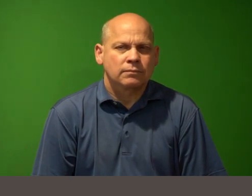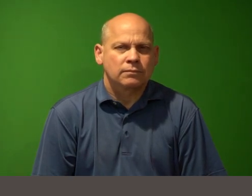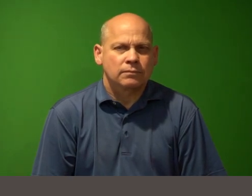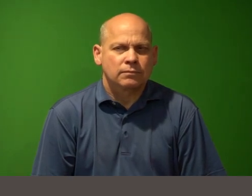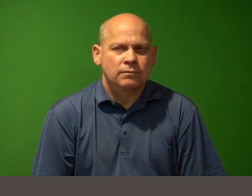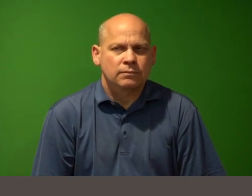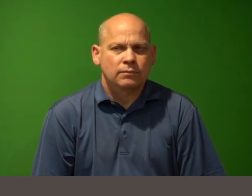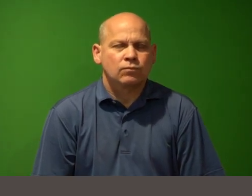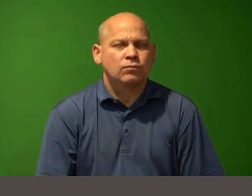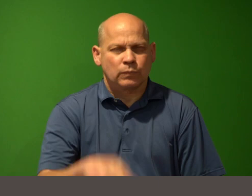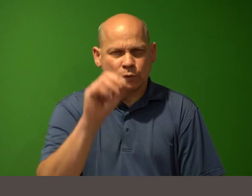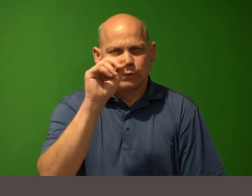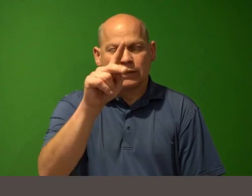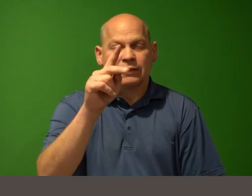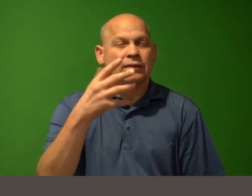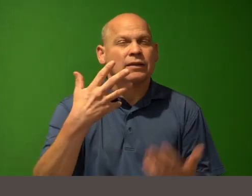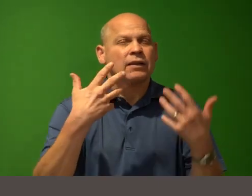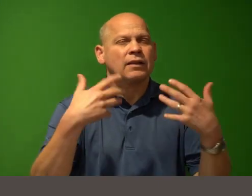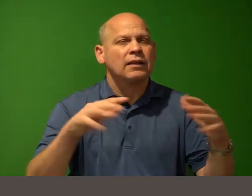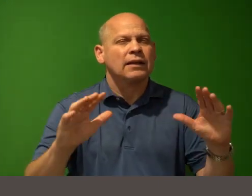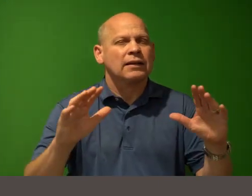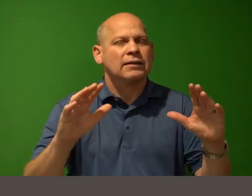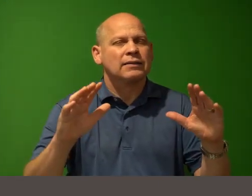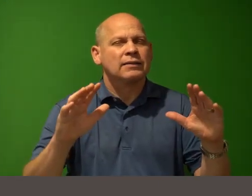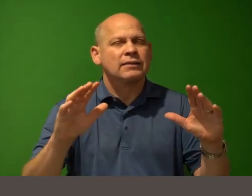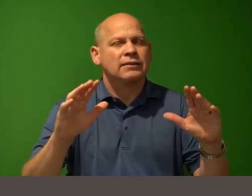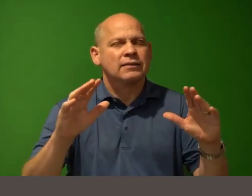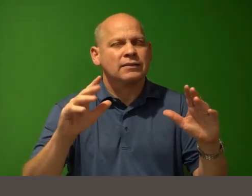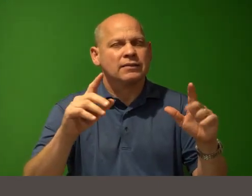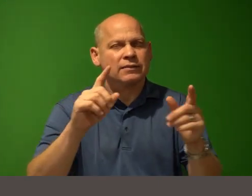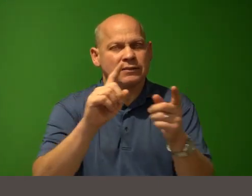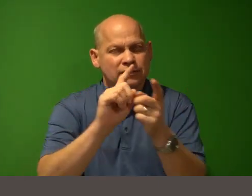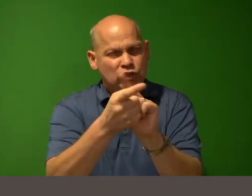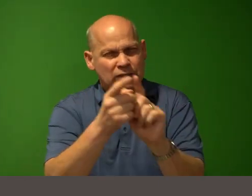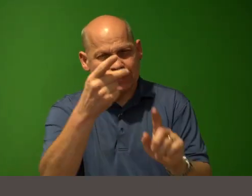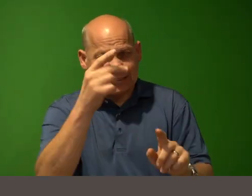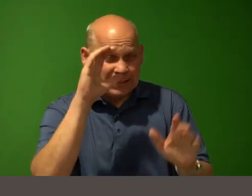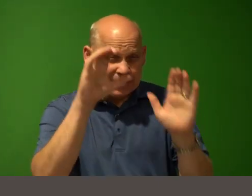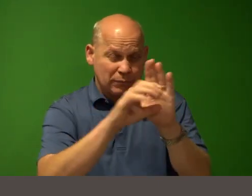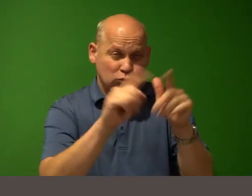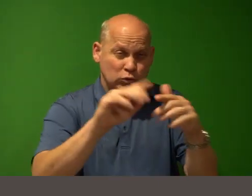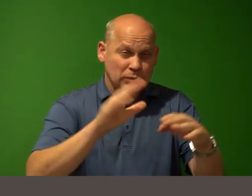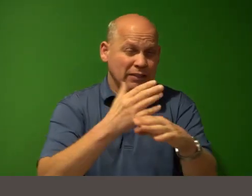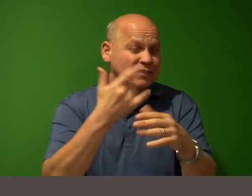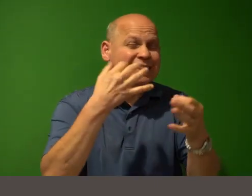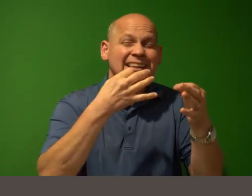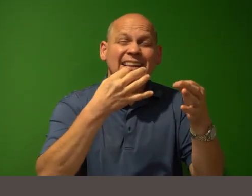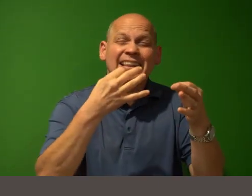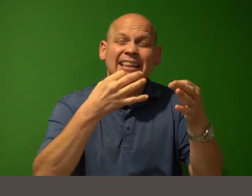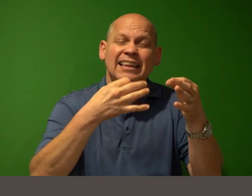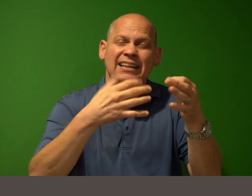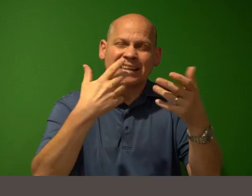Okay, let's turn the pixels and images into music. In other words, let's turn pictures into music.